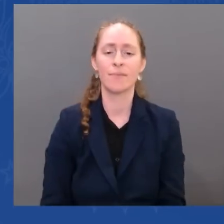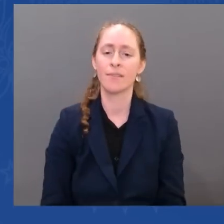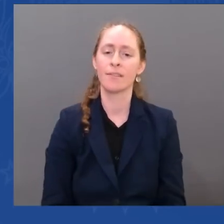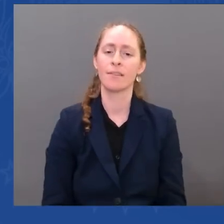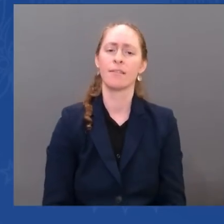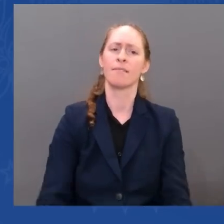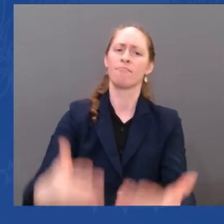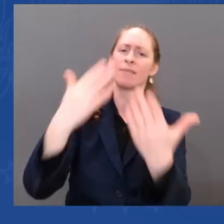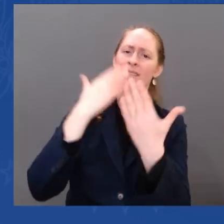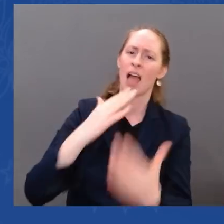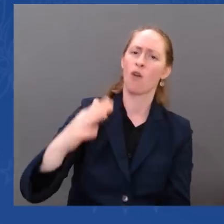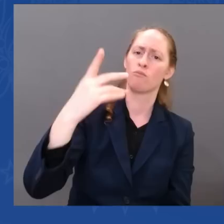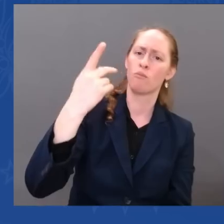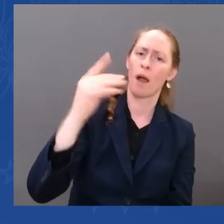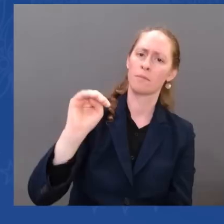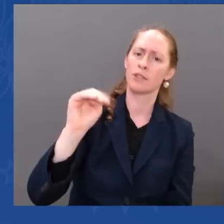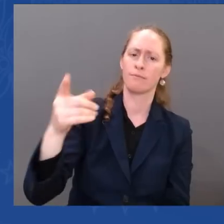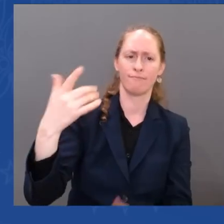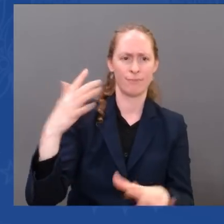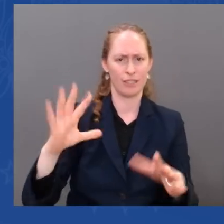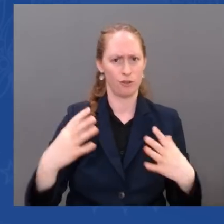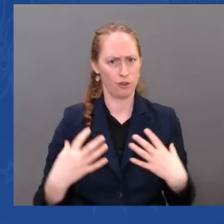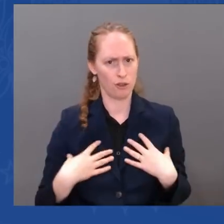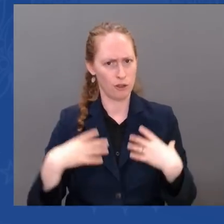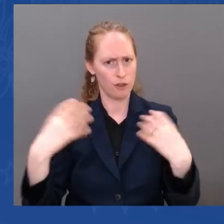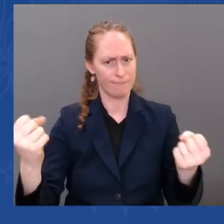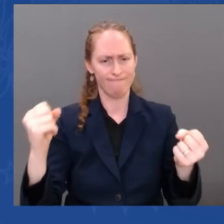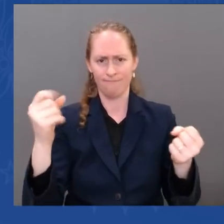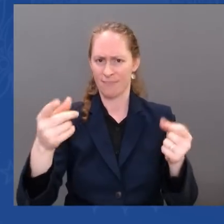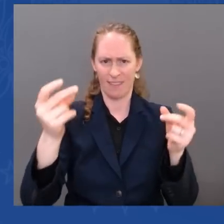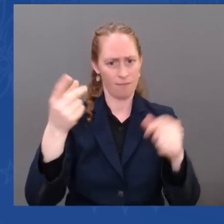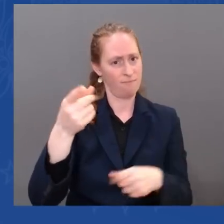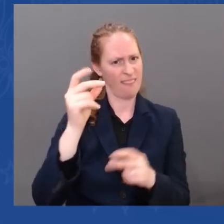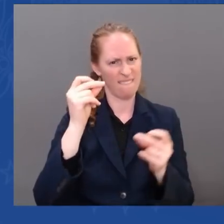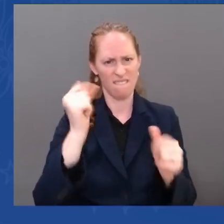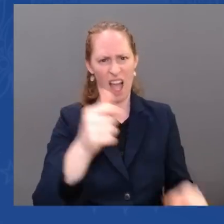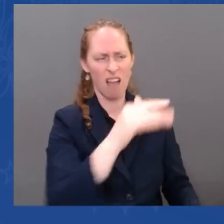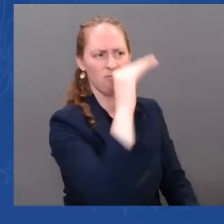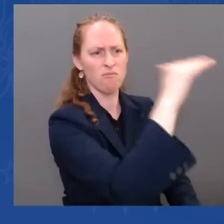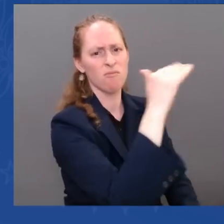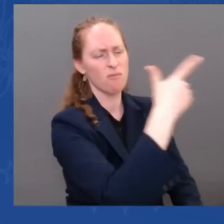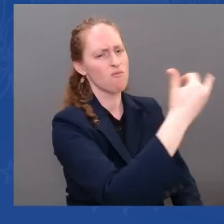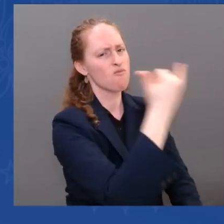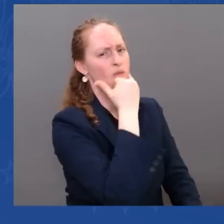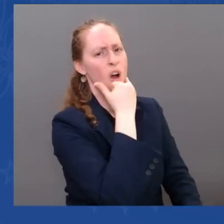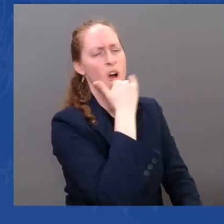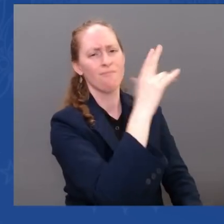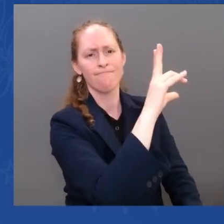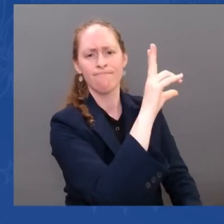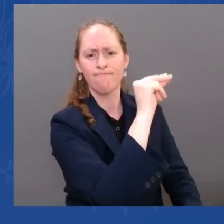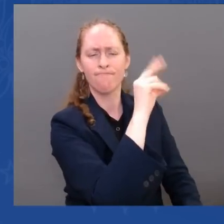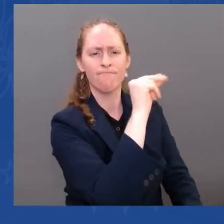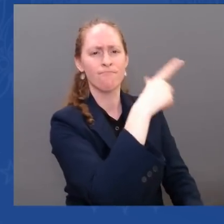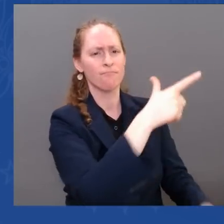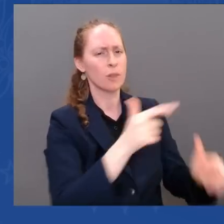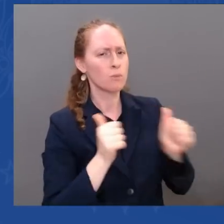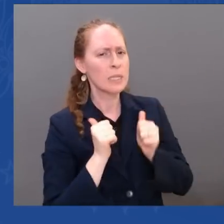speaking out immediately to condemn Russia's aggression, welcoming Ukrainian refugees, being a bulwark of security